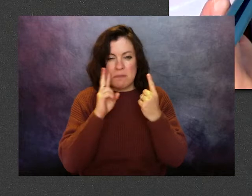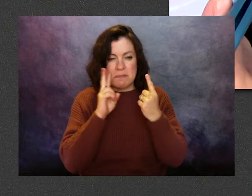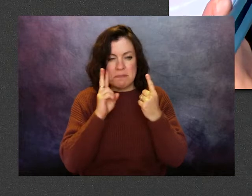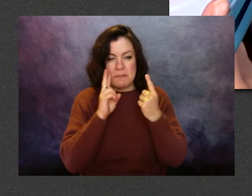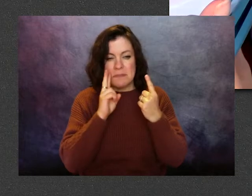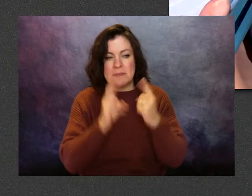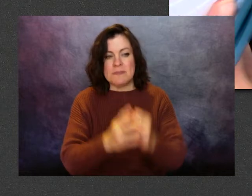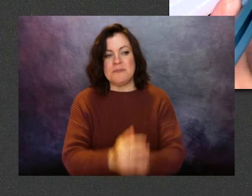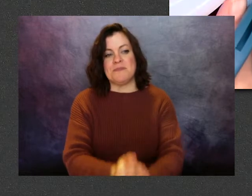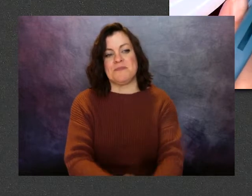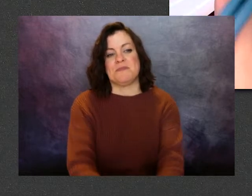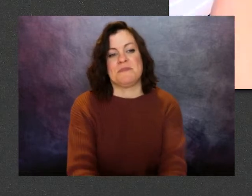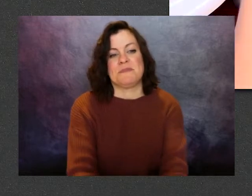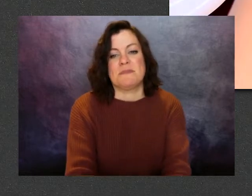Make some more bones.